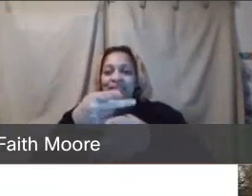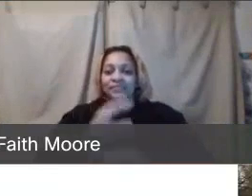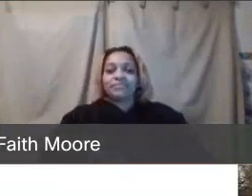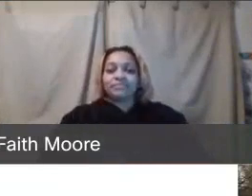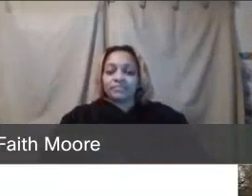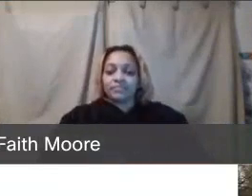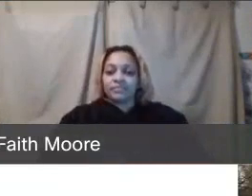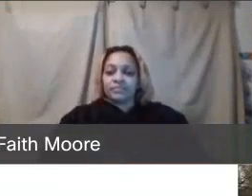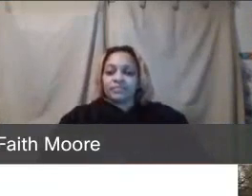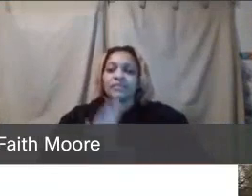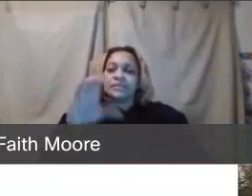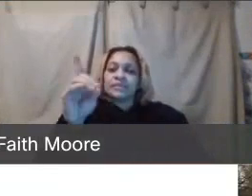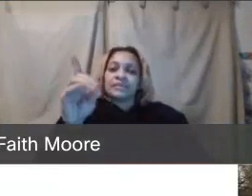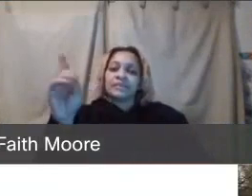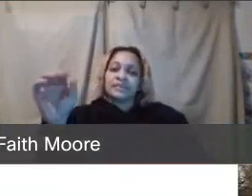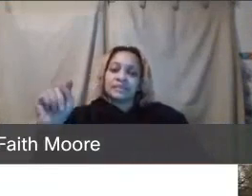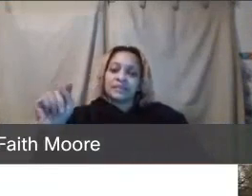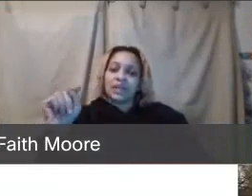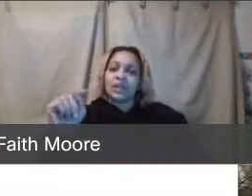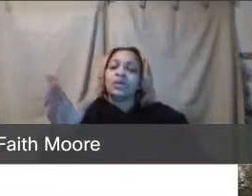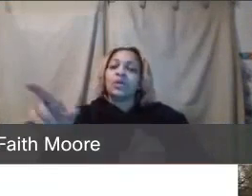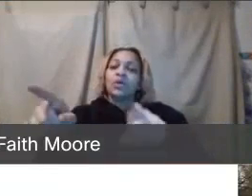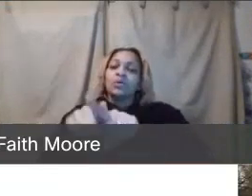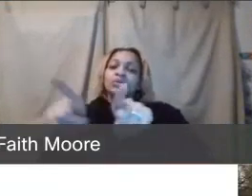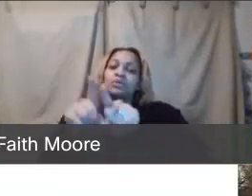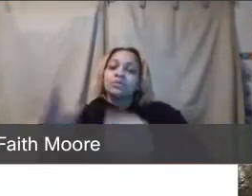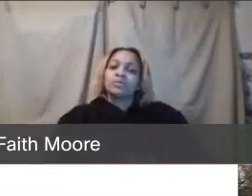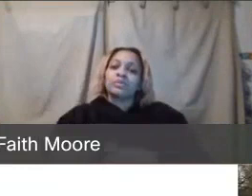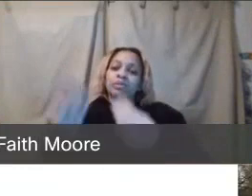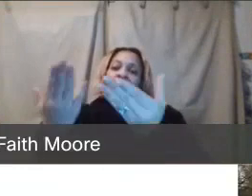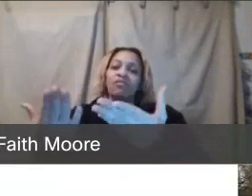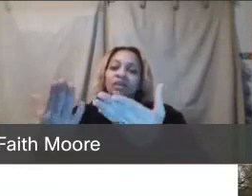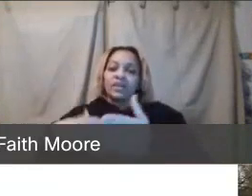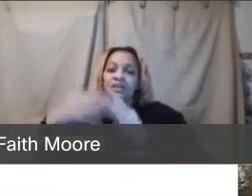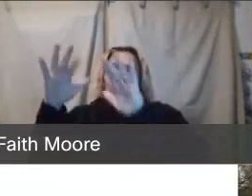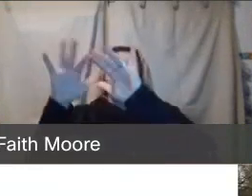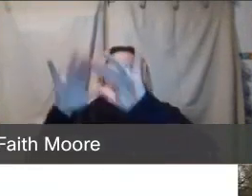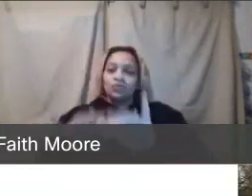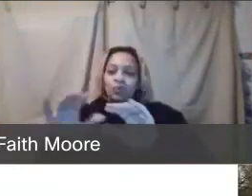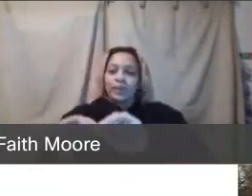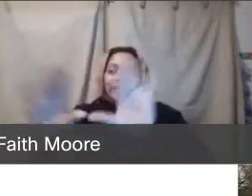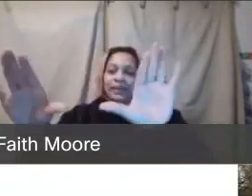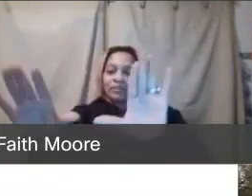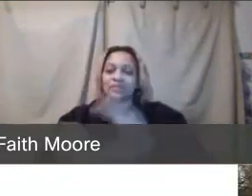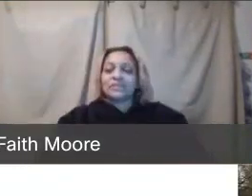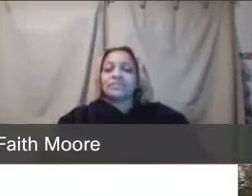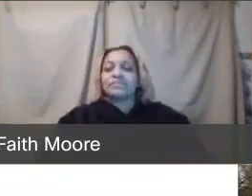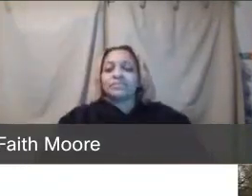I do not, it's also going to provide snow clearance in the cycle tracks so you won't have just a snow drift, sandwiched between 2 pieces of concrete.